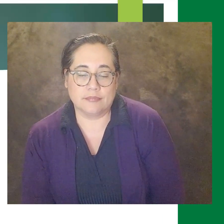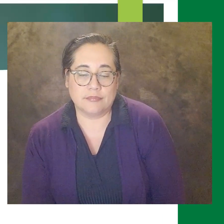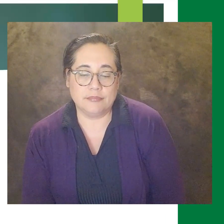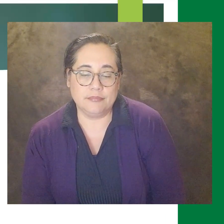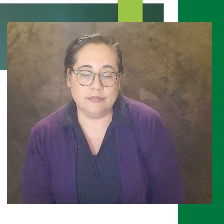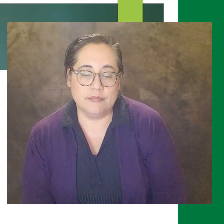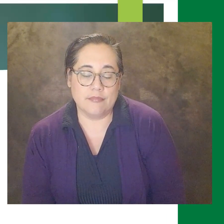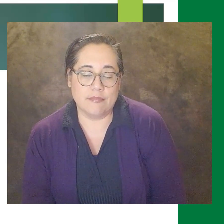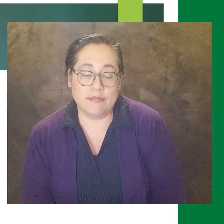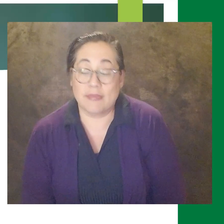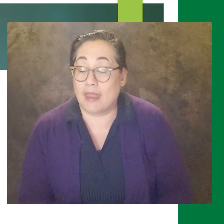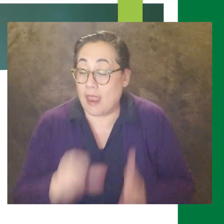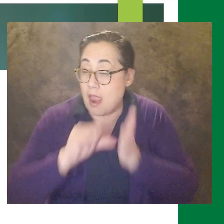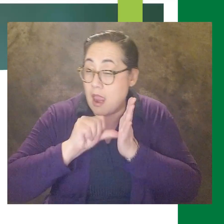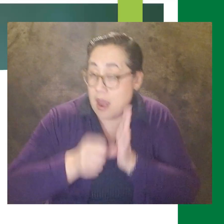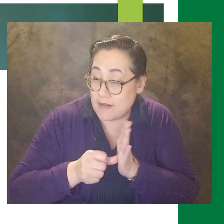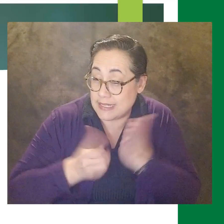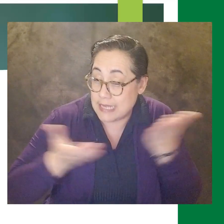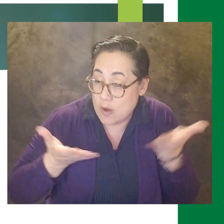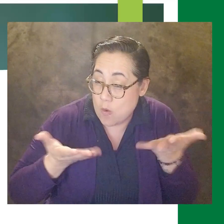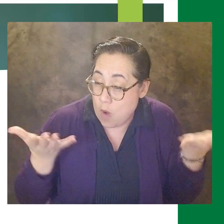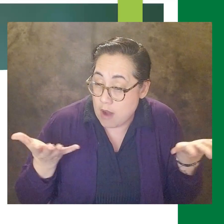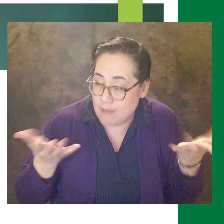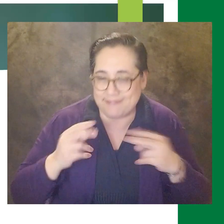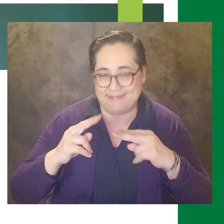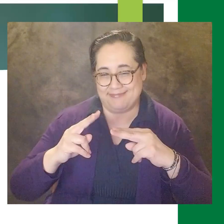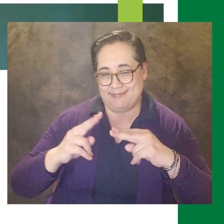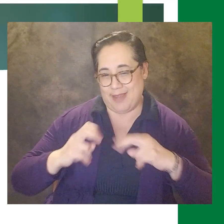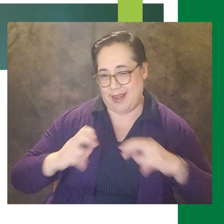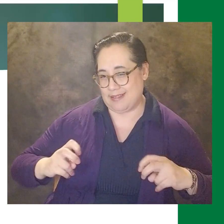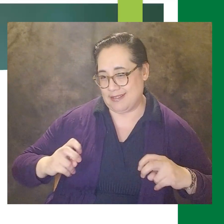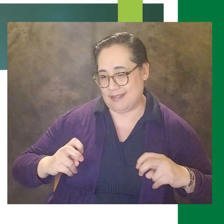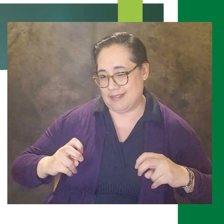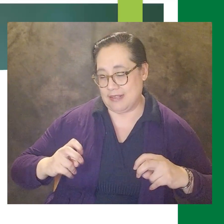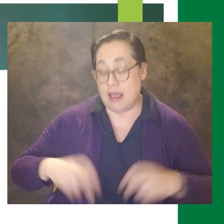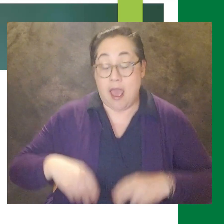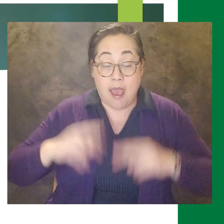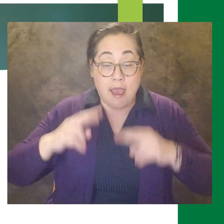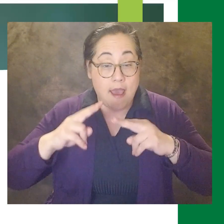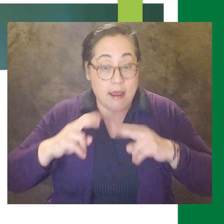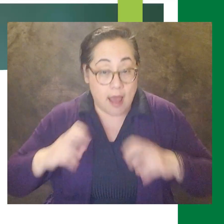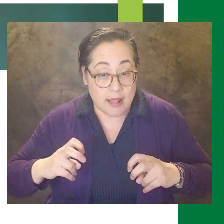The emphasis here is on analysis. Analysis is not automatic.